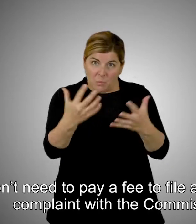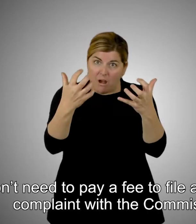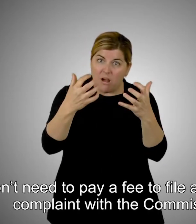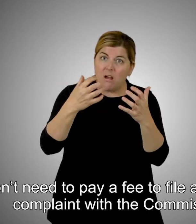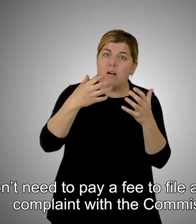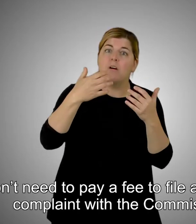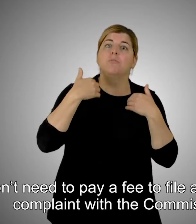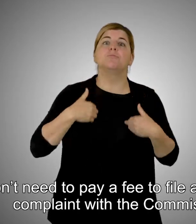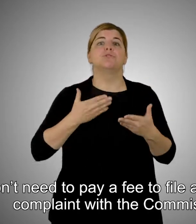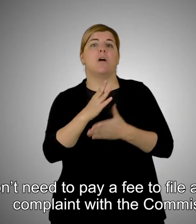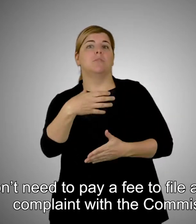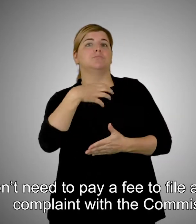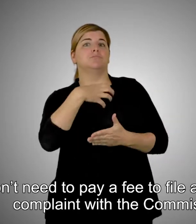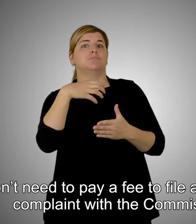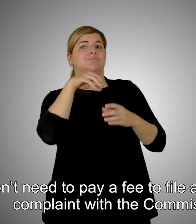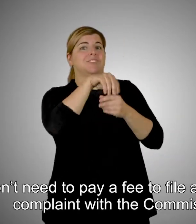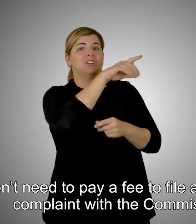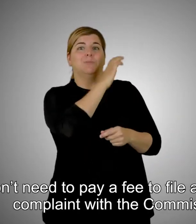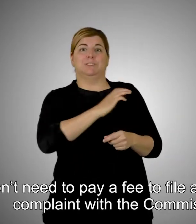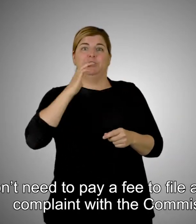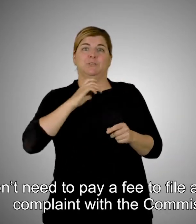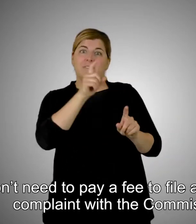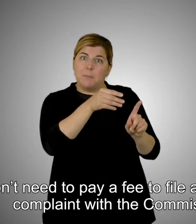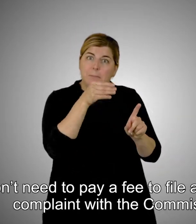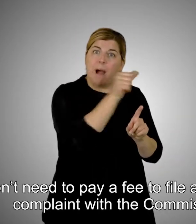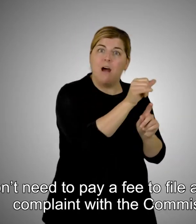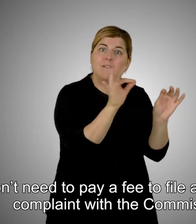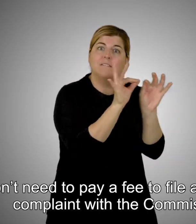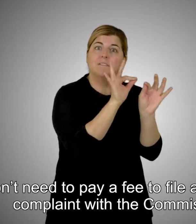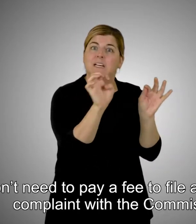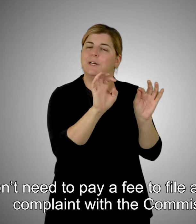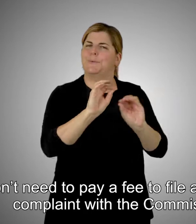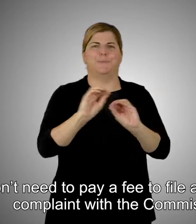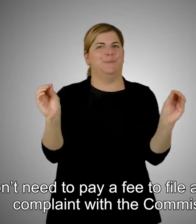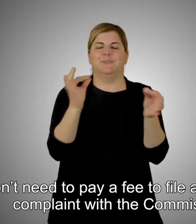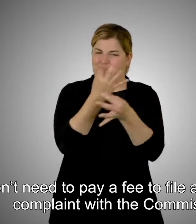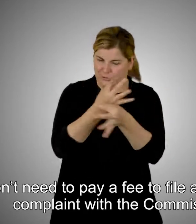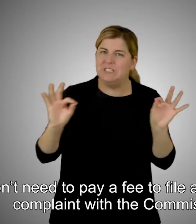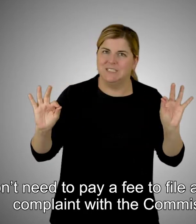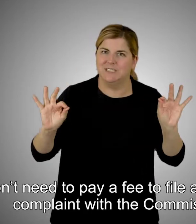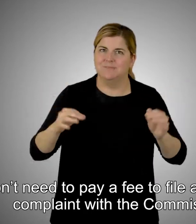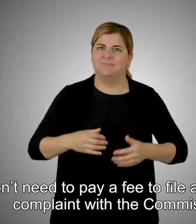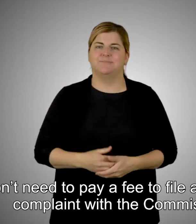You don’t need to pay a fee to file a human rights complaint with the Commission.